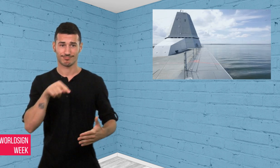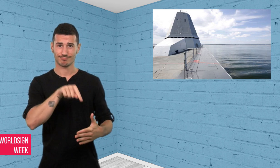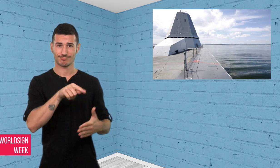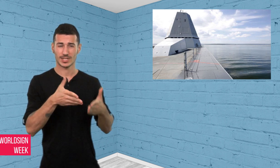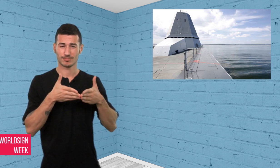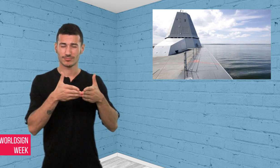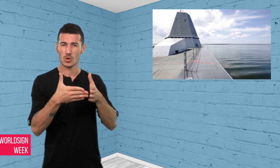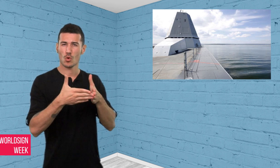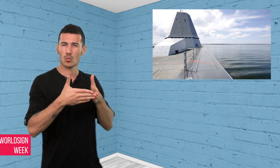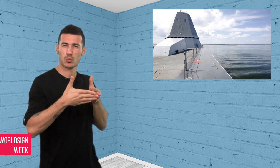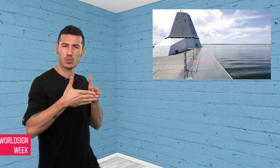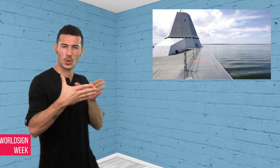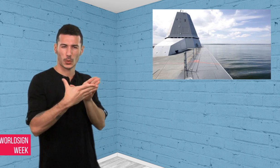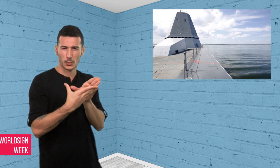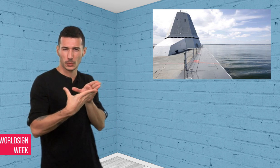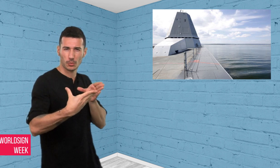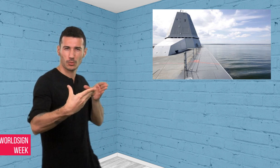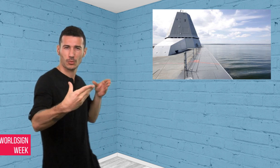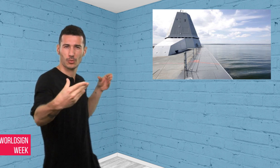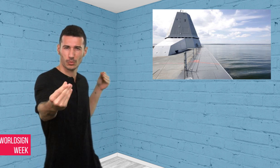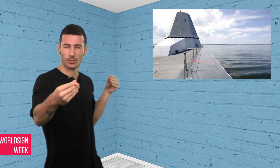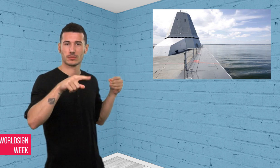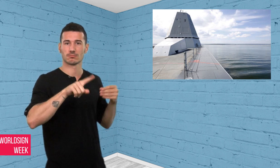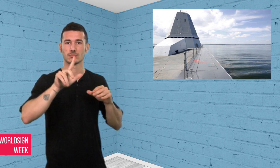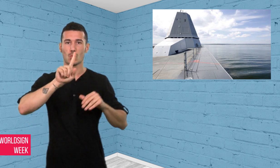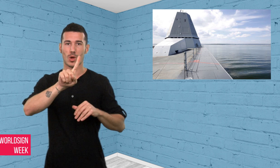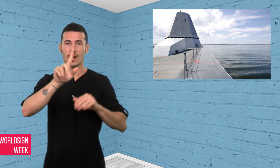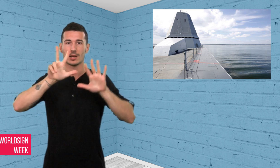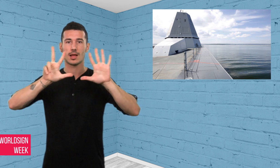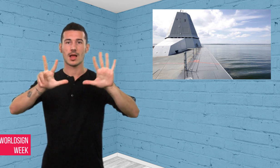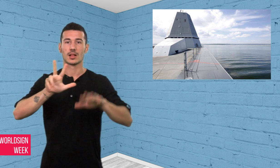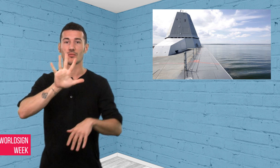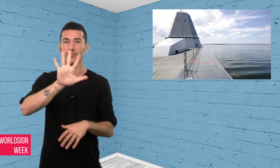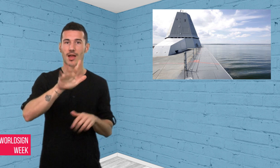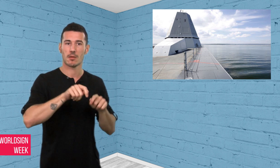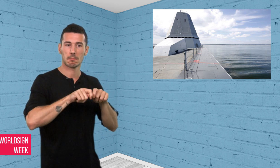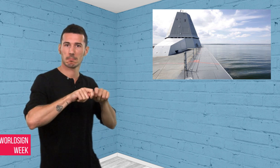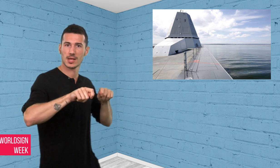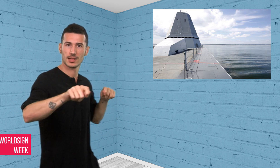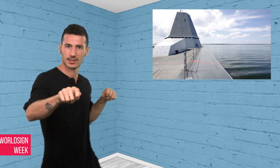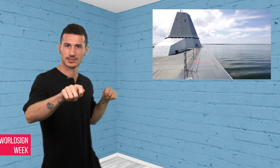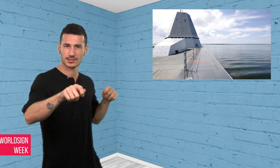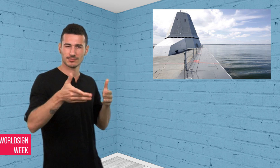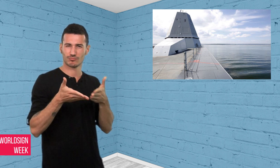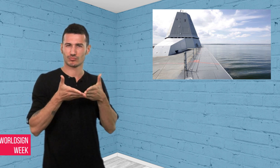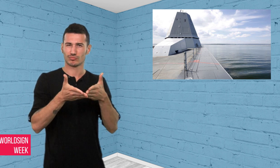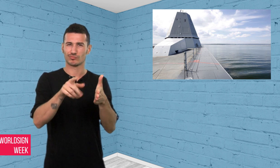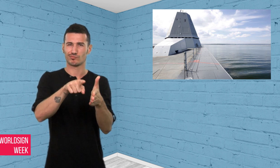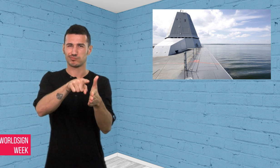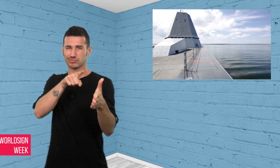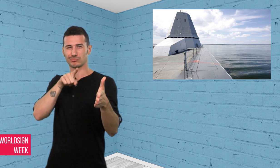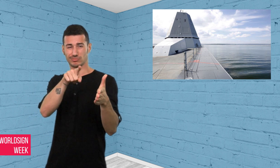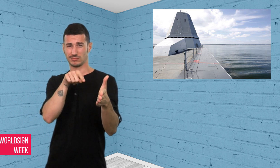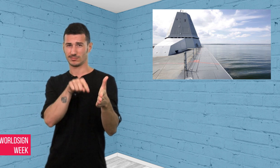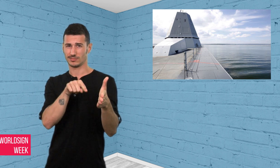The stealthy and futuristic 185-metres destroyer is the